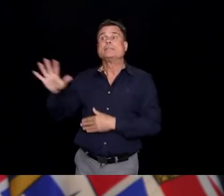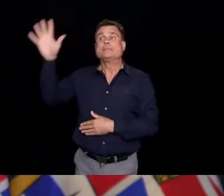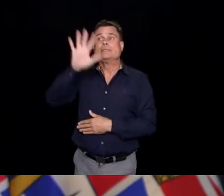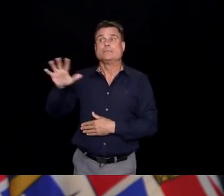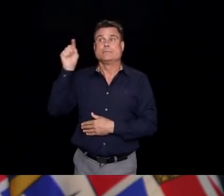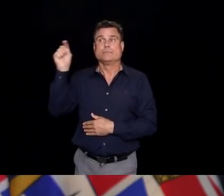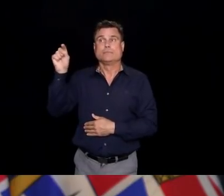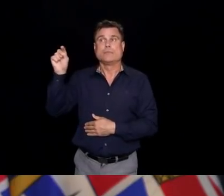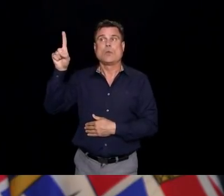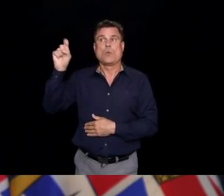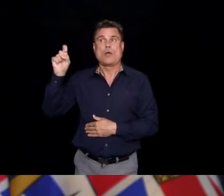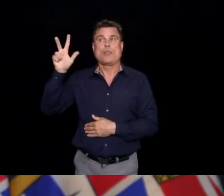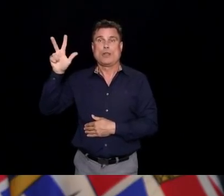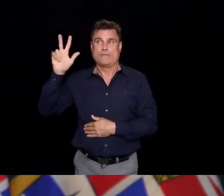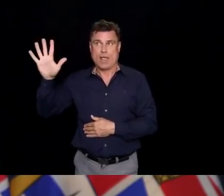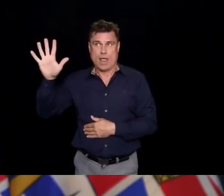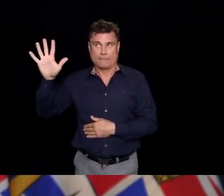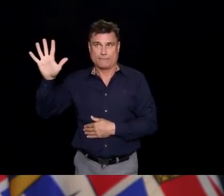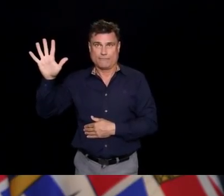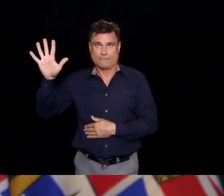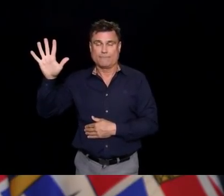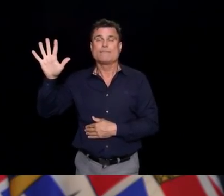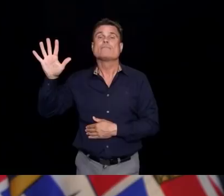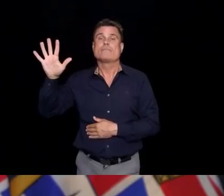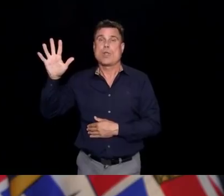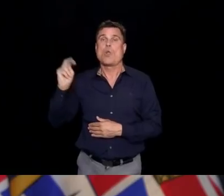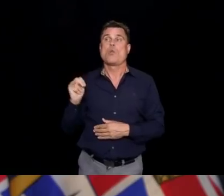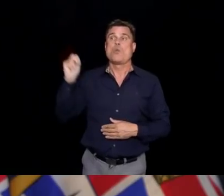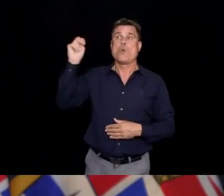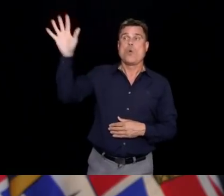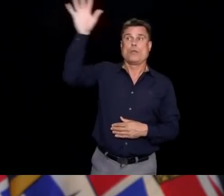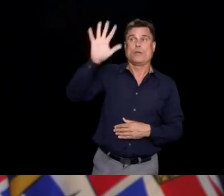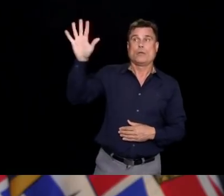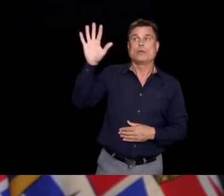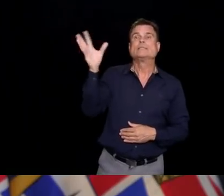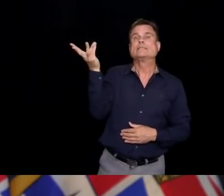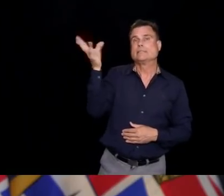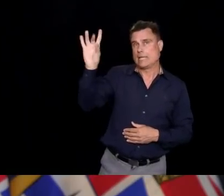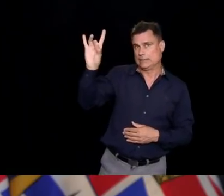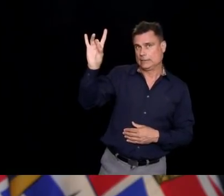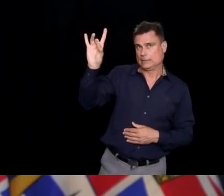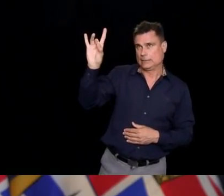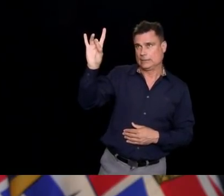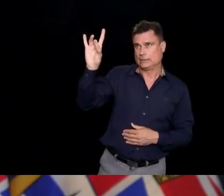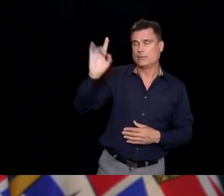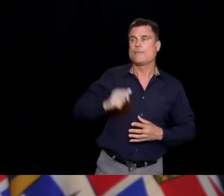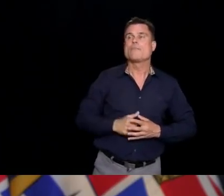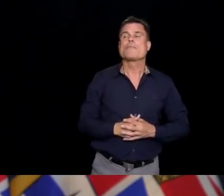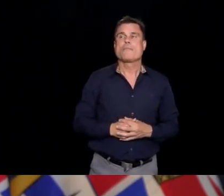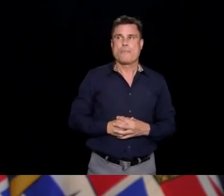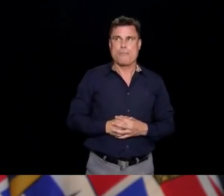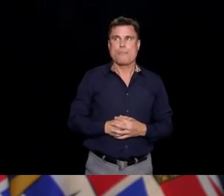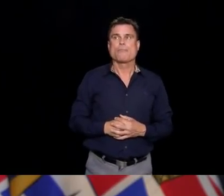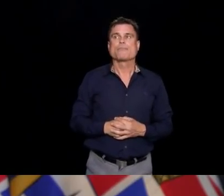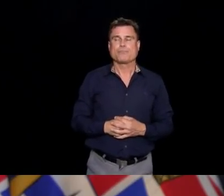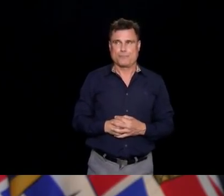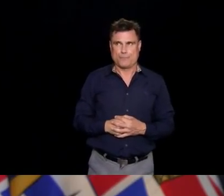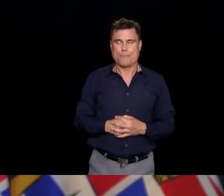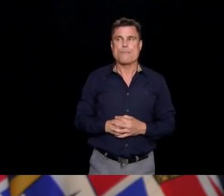health region, 68 people in the northern health region and 51 people who are from outside of Canada.